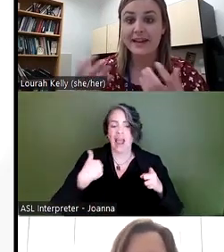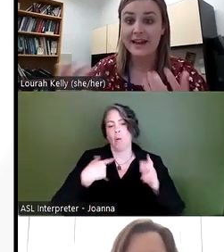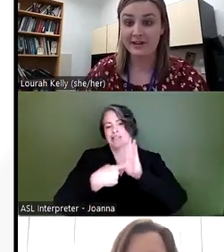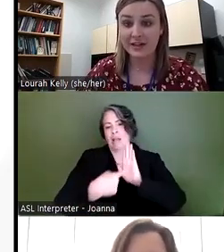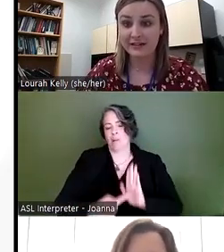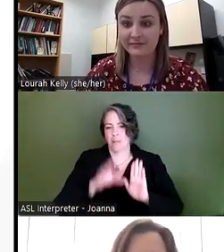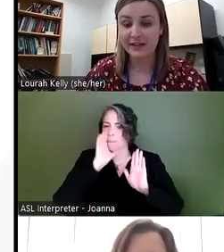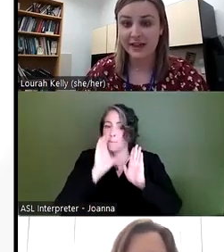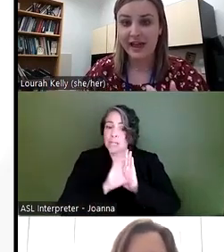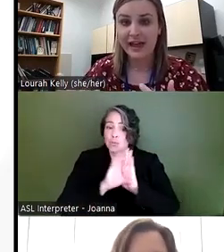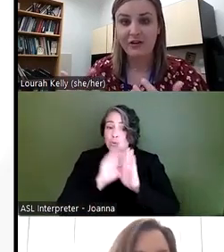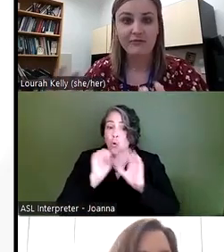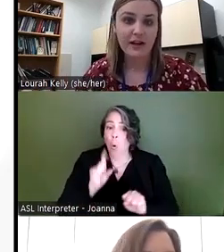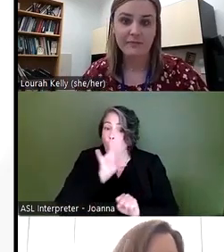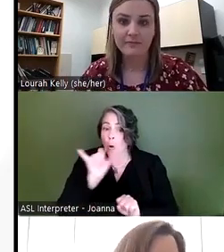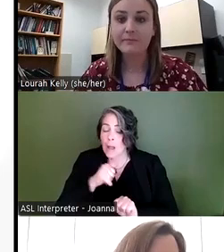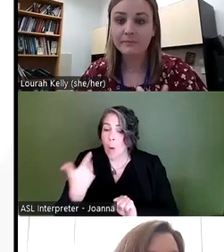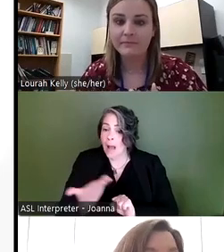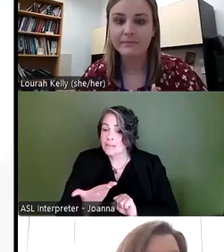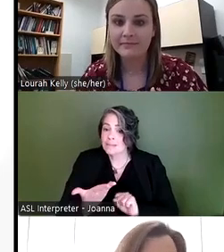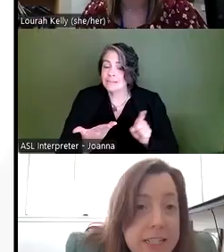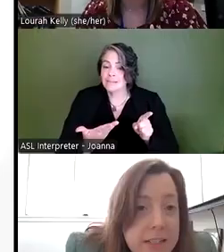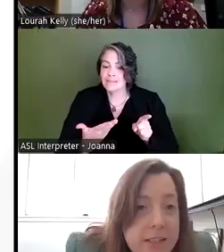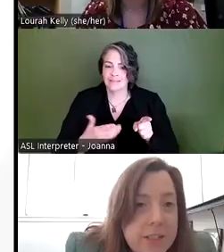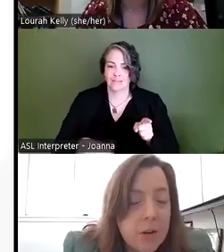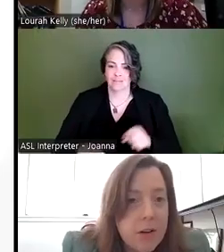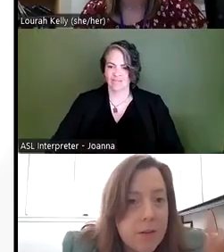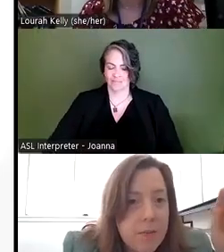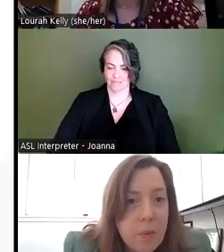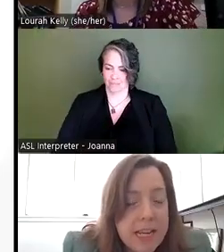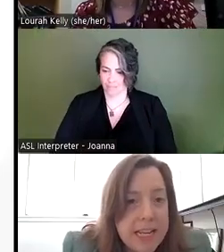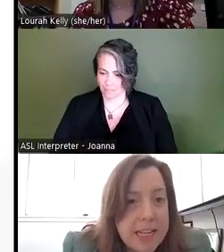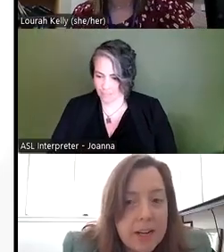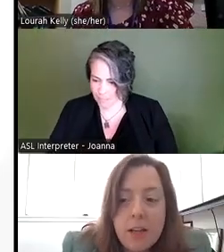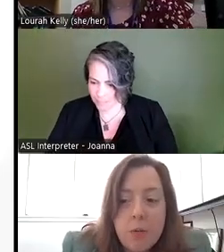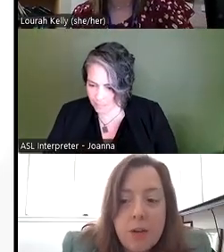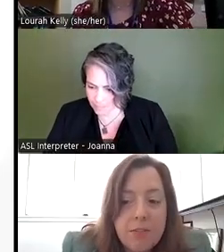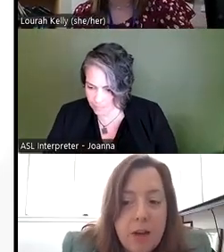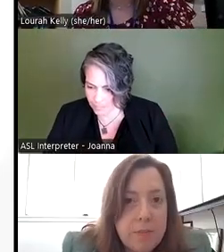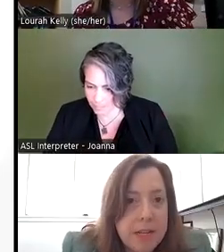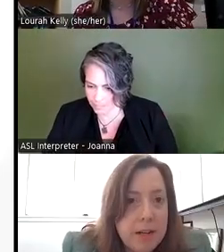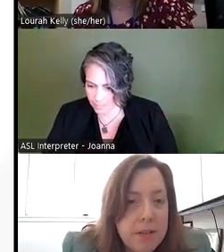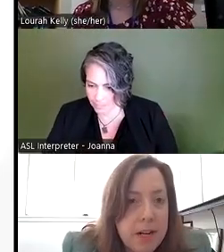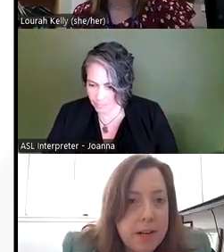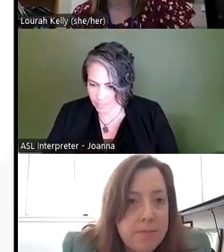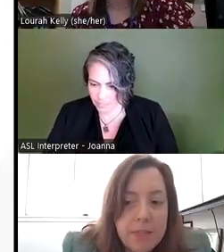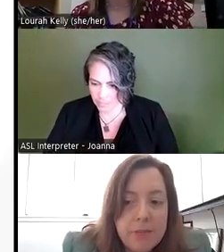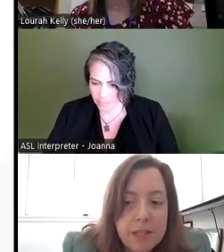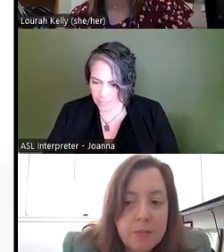connection. Lourah, sorry to break in here. We have to wrap it up. We have to